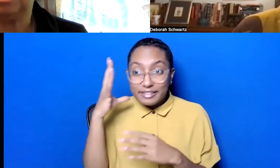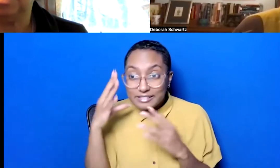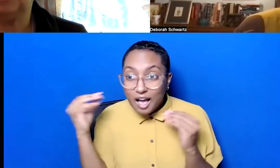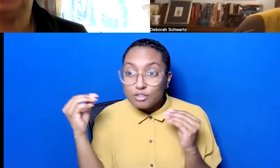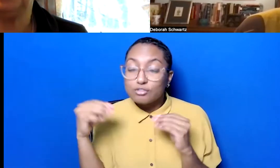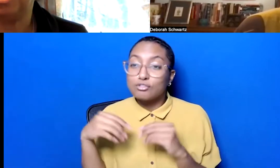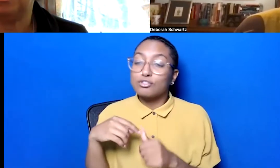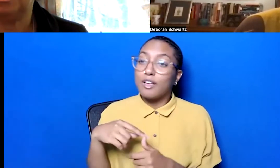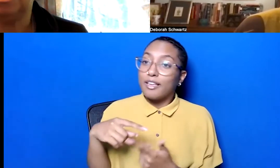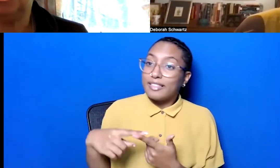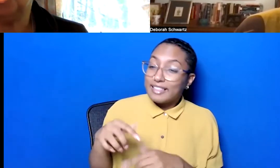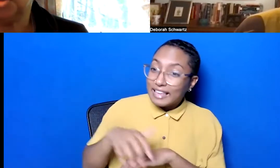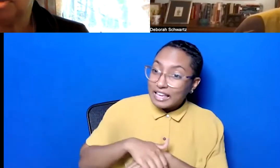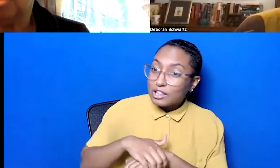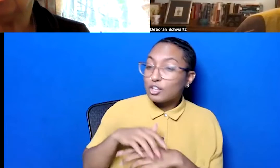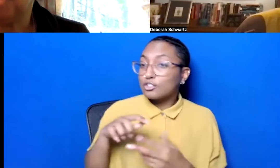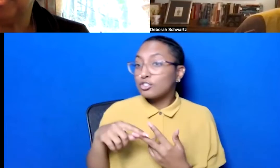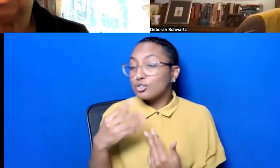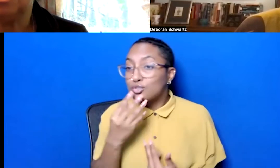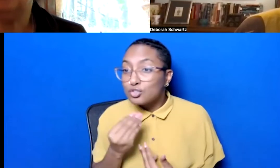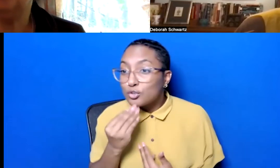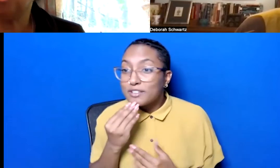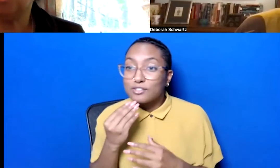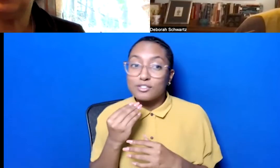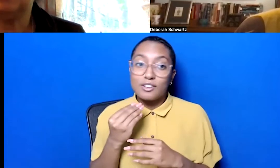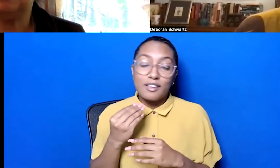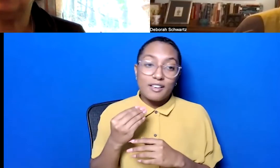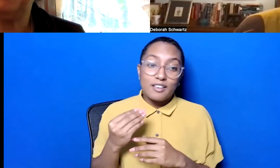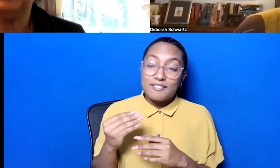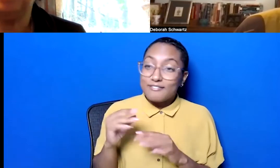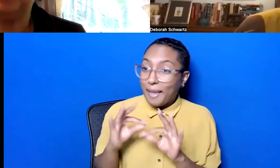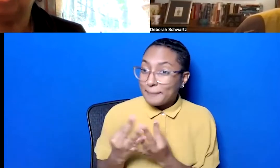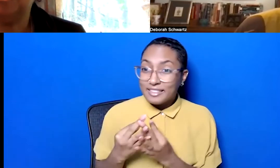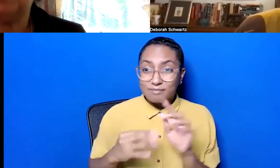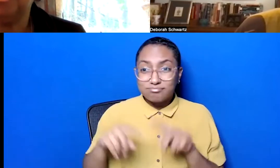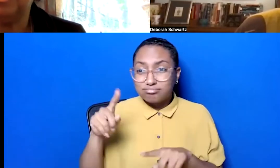the English, you had Jewish, Jewish families New York was, New Amsterdam was a very